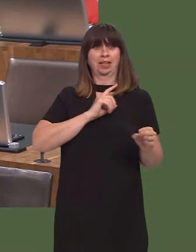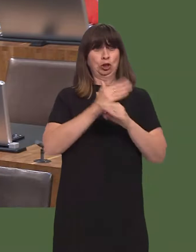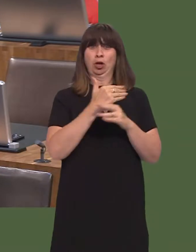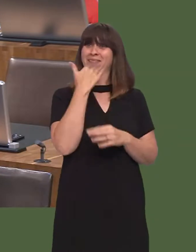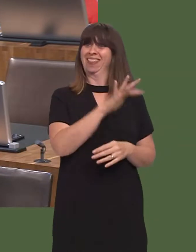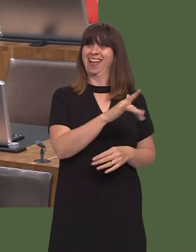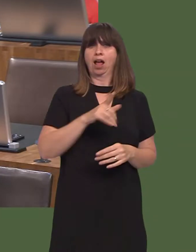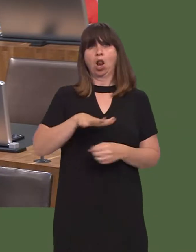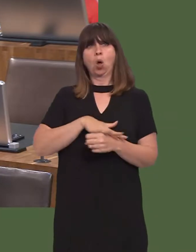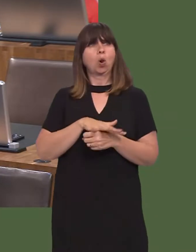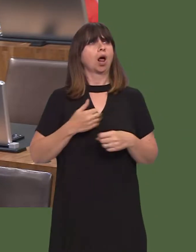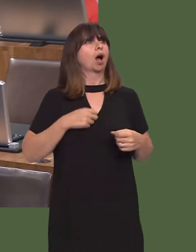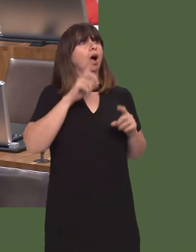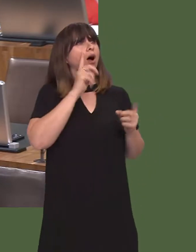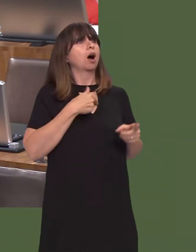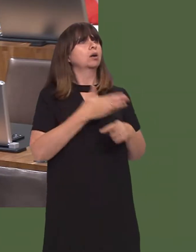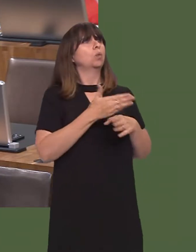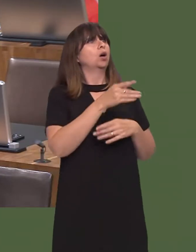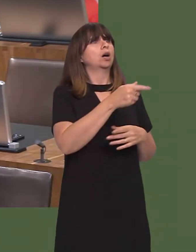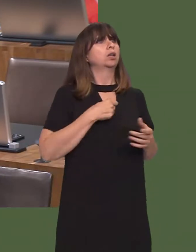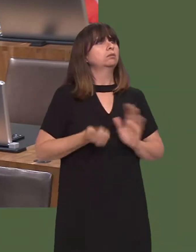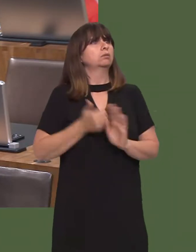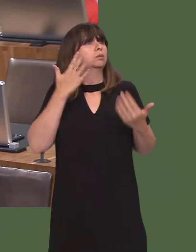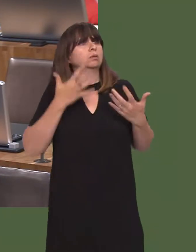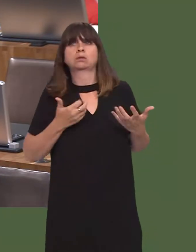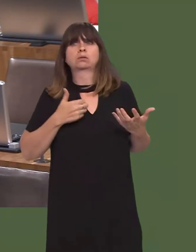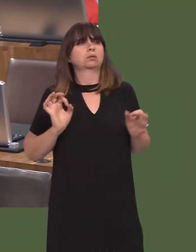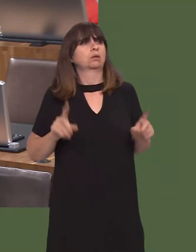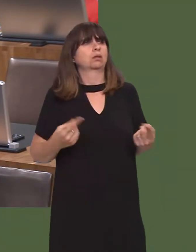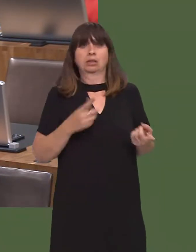to be created but for local people not to be able to access those jobs. And the technology